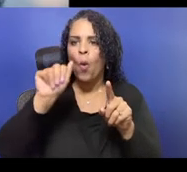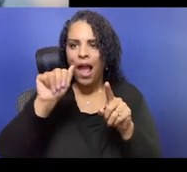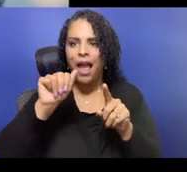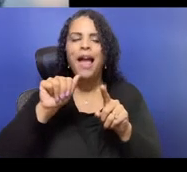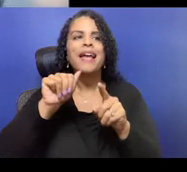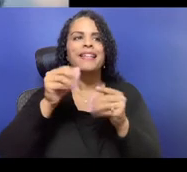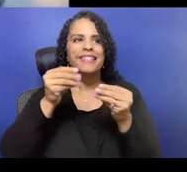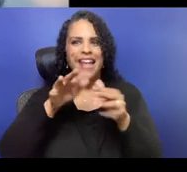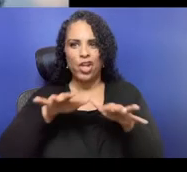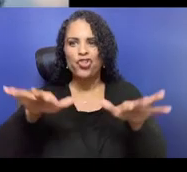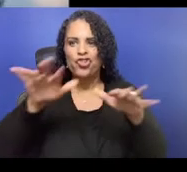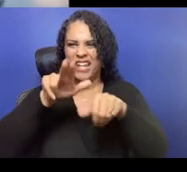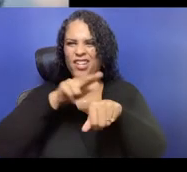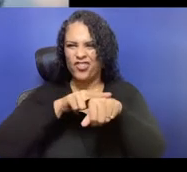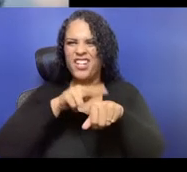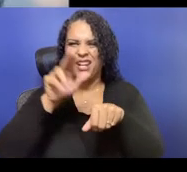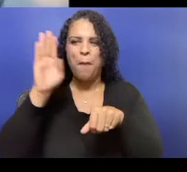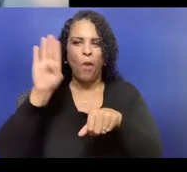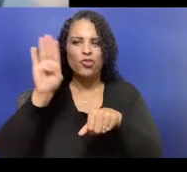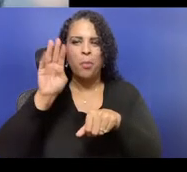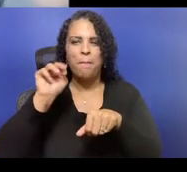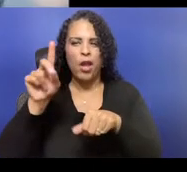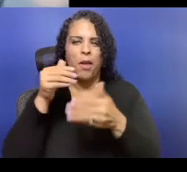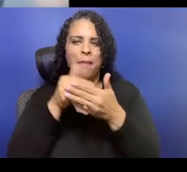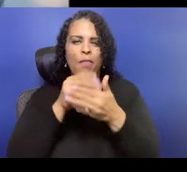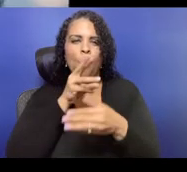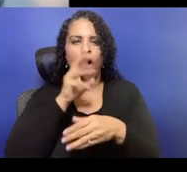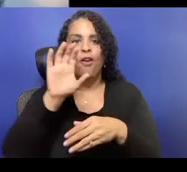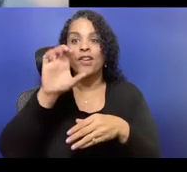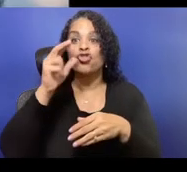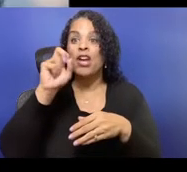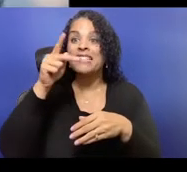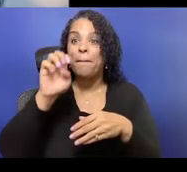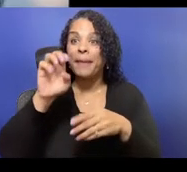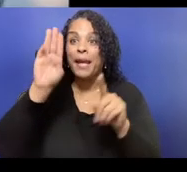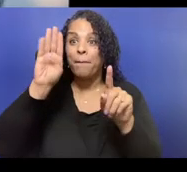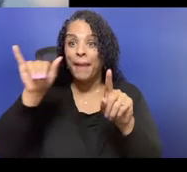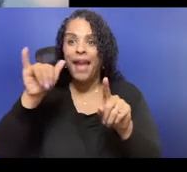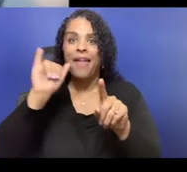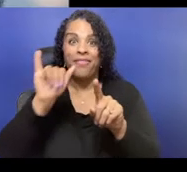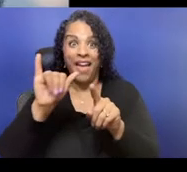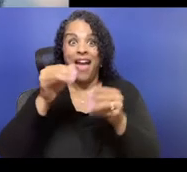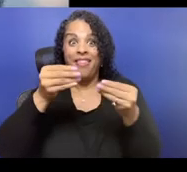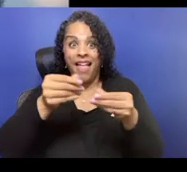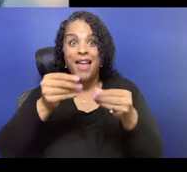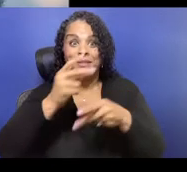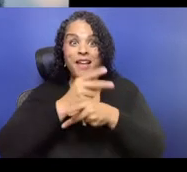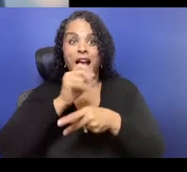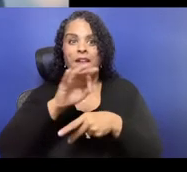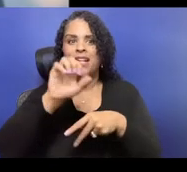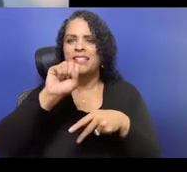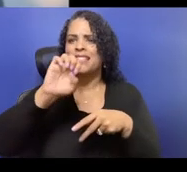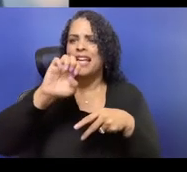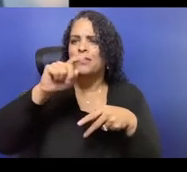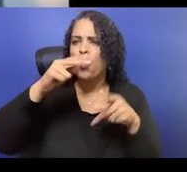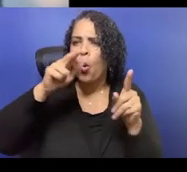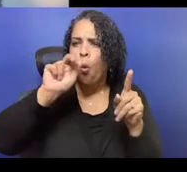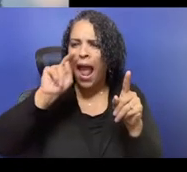So we're going to take a moment now to introduce ourselves as facilitators, and while we do that, please feel free to introduce yourself